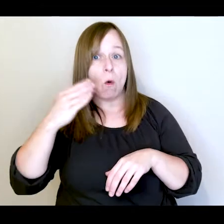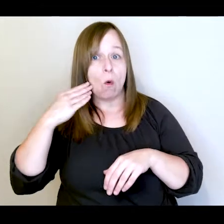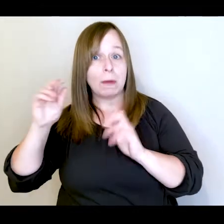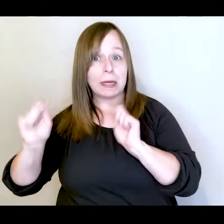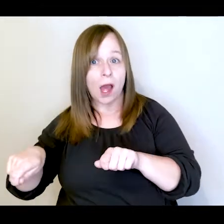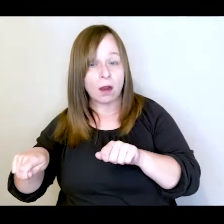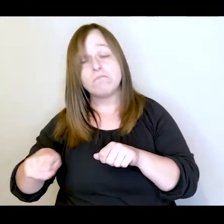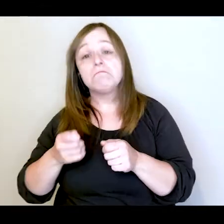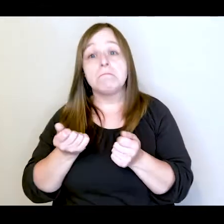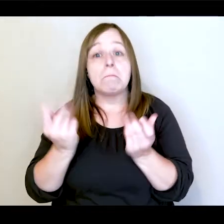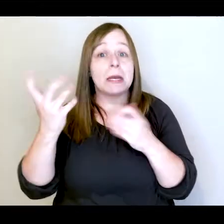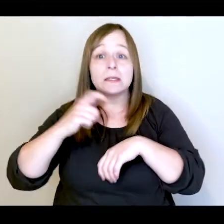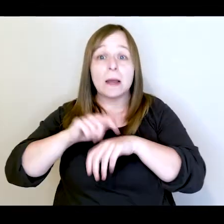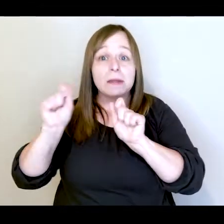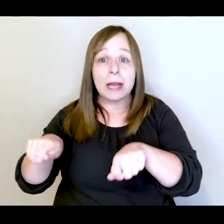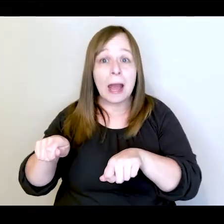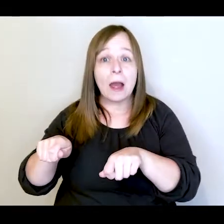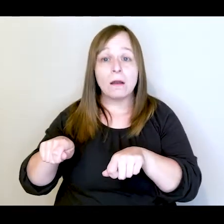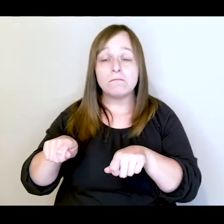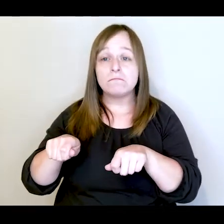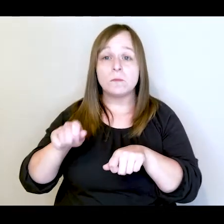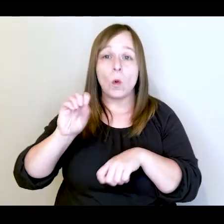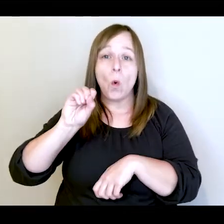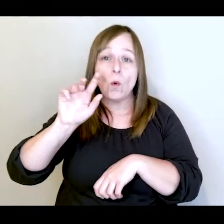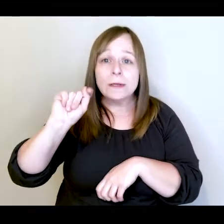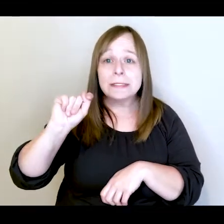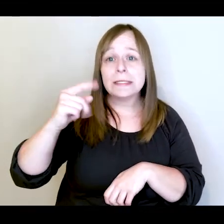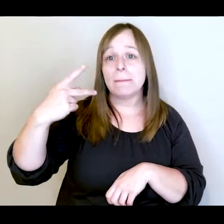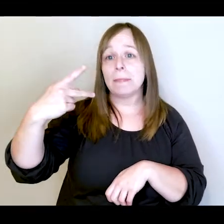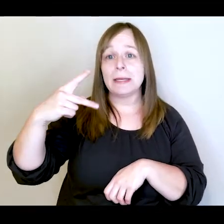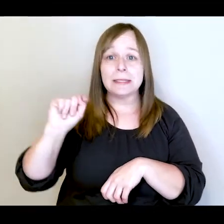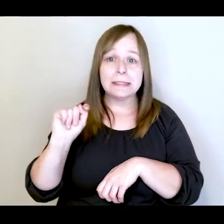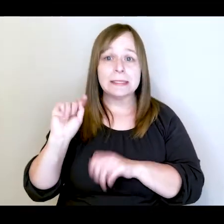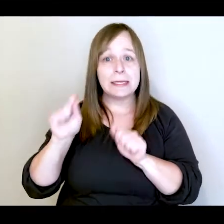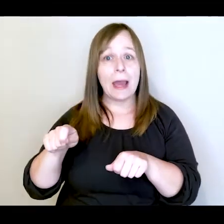the home?" And oftentimes they are things like occupational therapy, physical